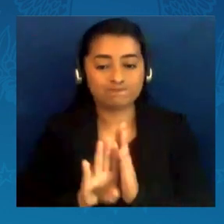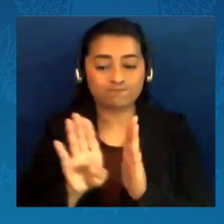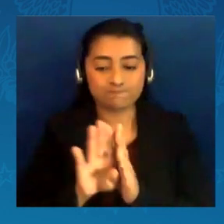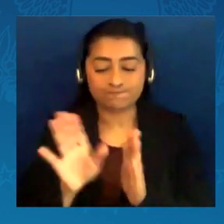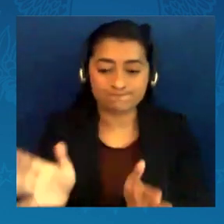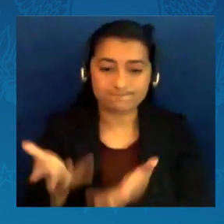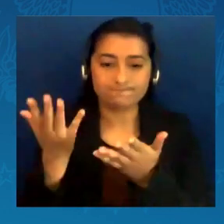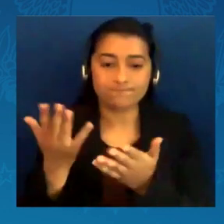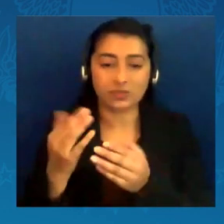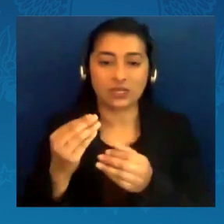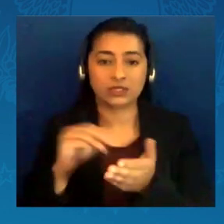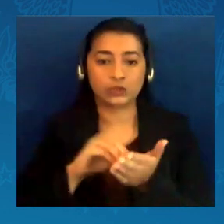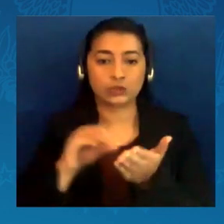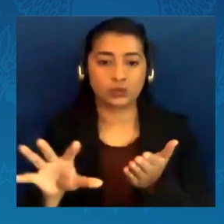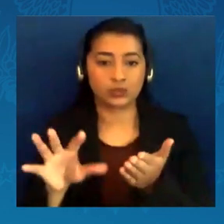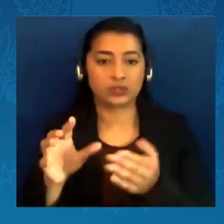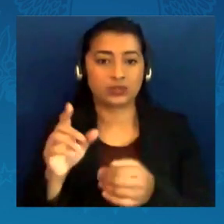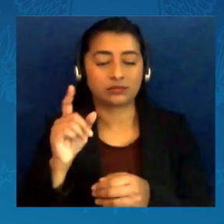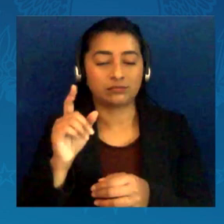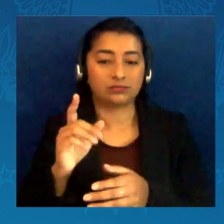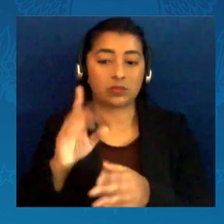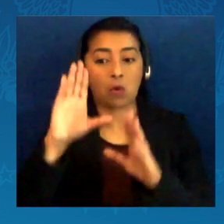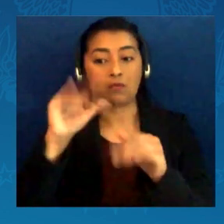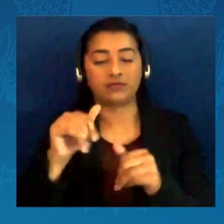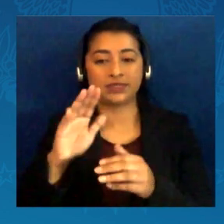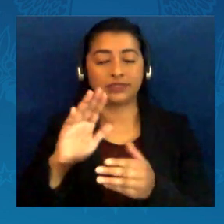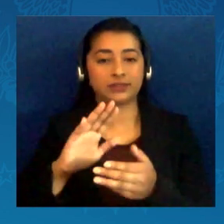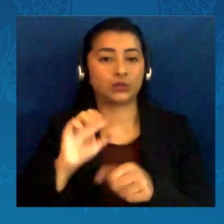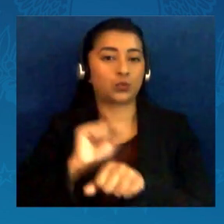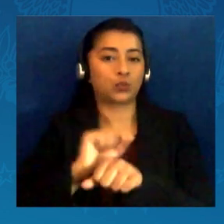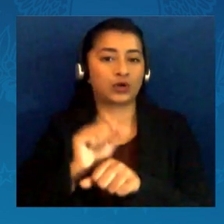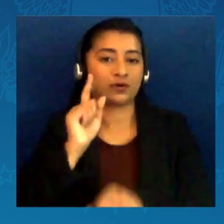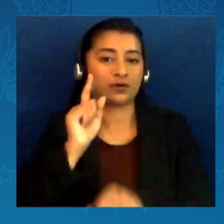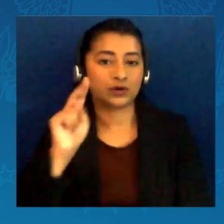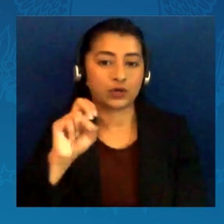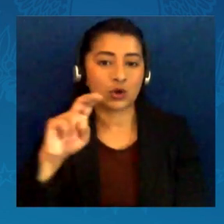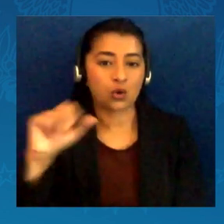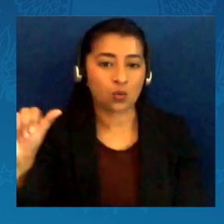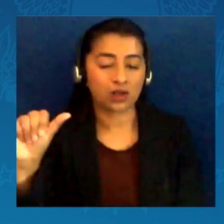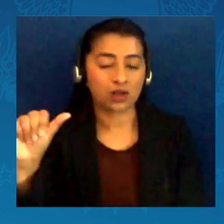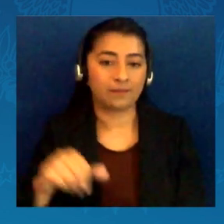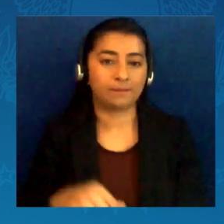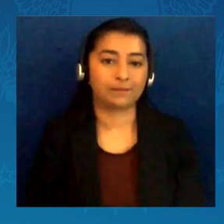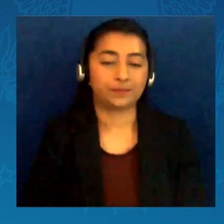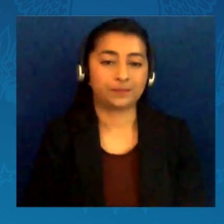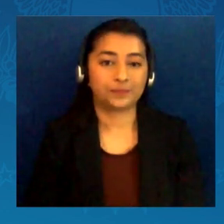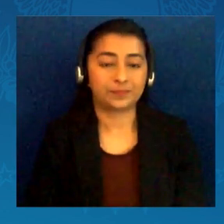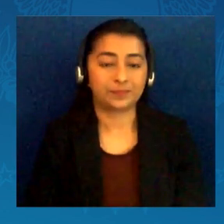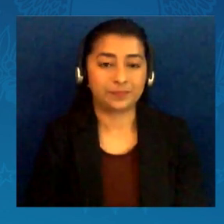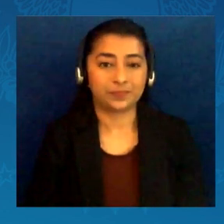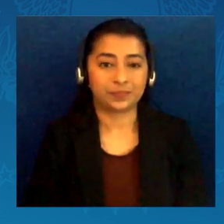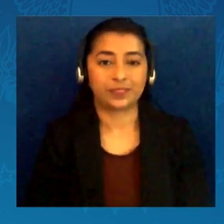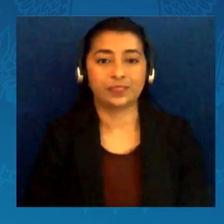for hopefully the renewal. They just become scientists and get to and give their PhDs and things of that nature.